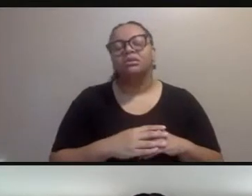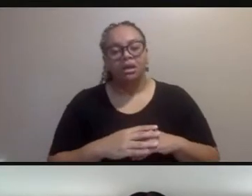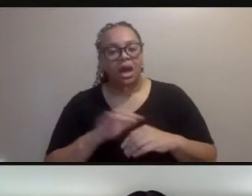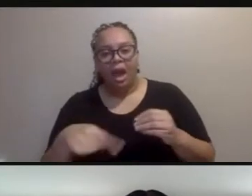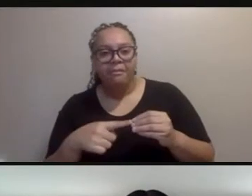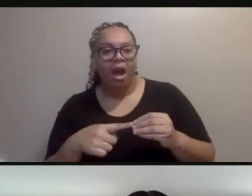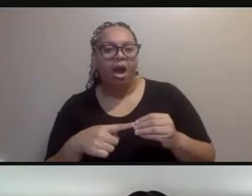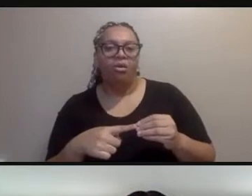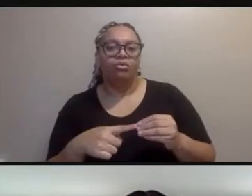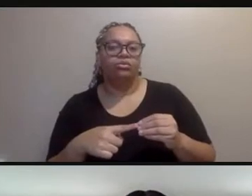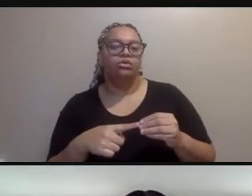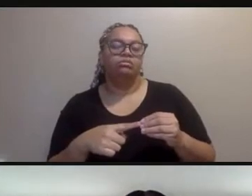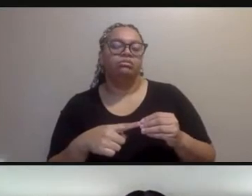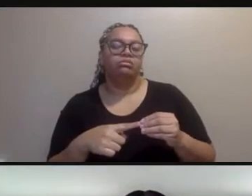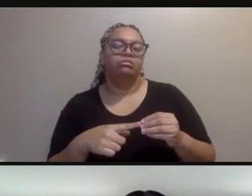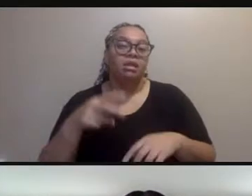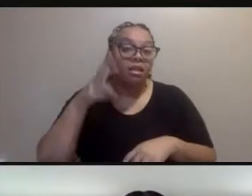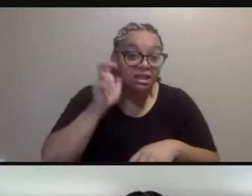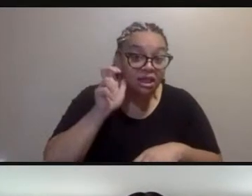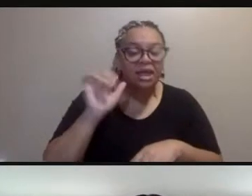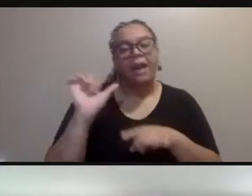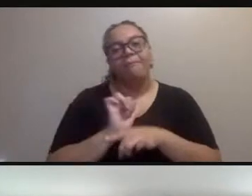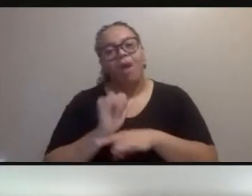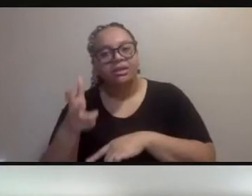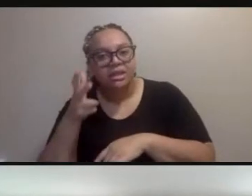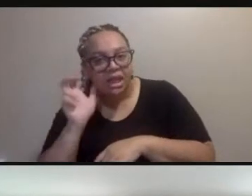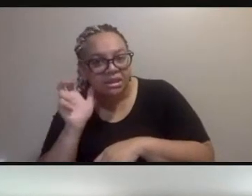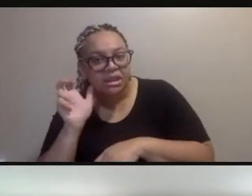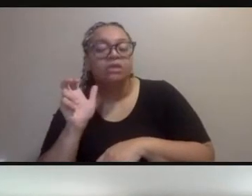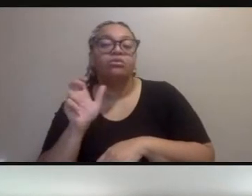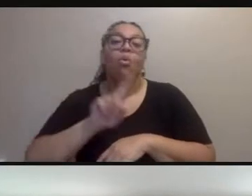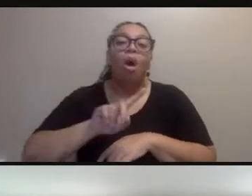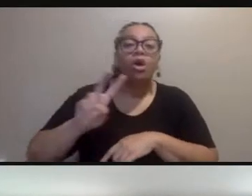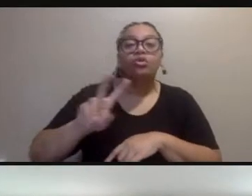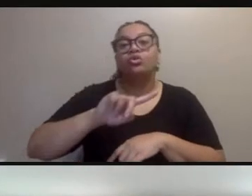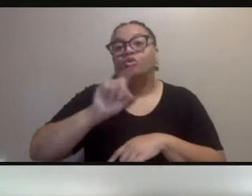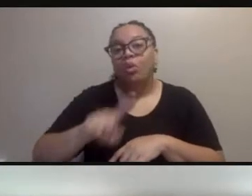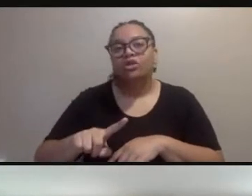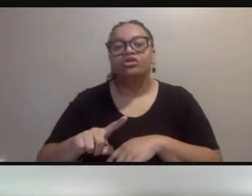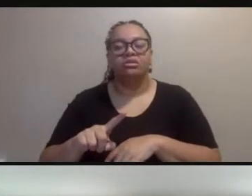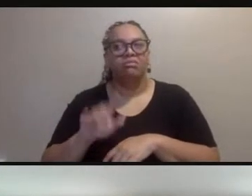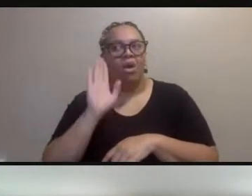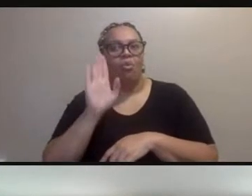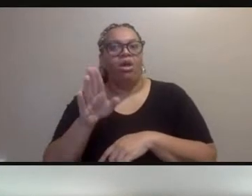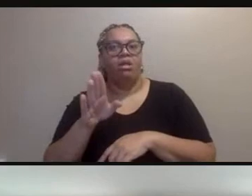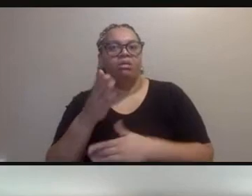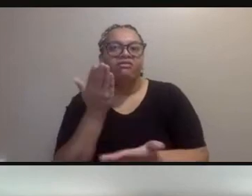THINKING ABOUT IS DEALING WITH COMPLAINTS AND DEALIITH